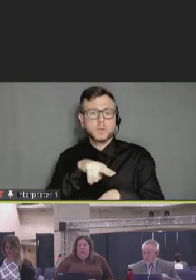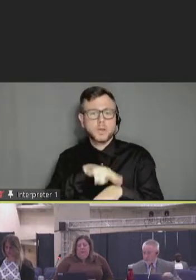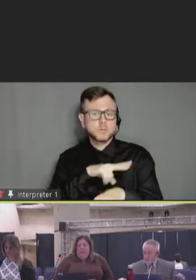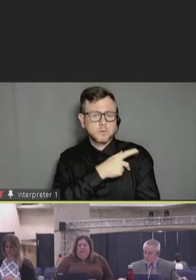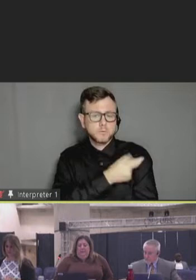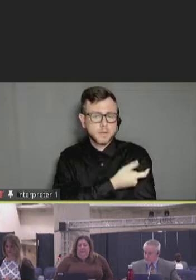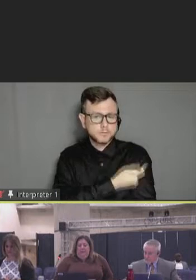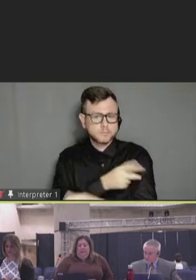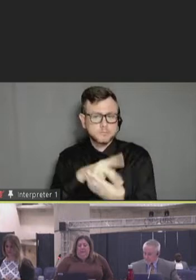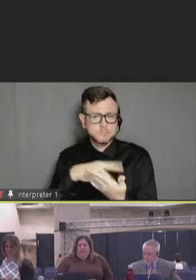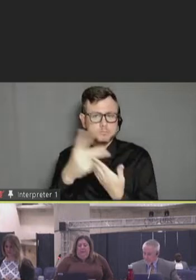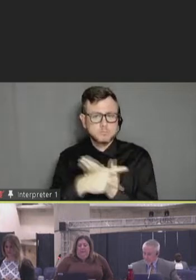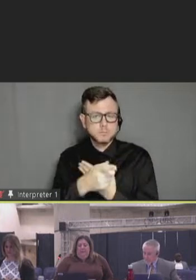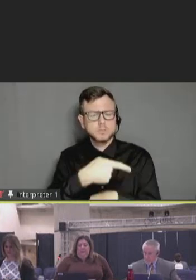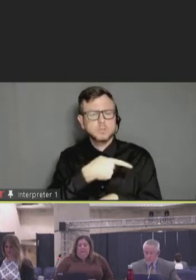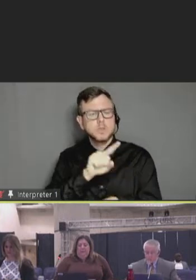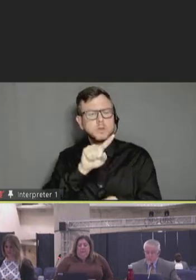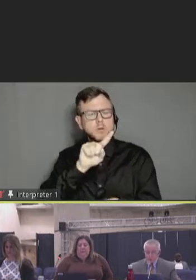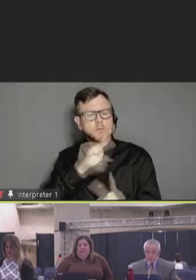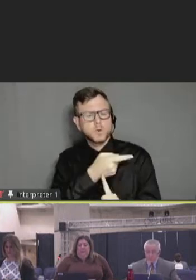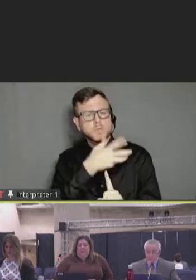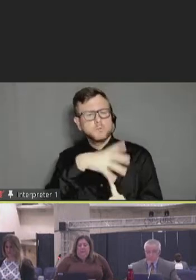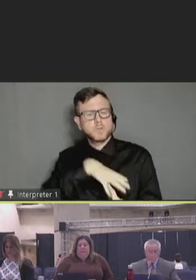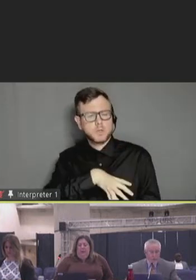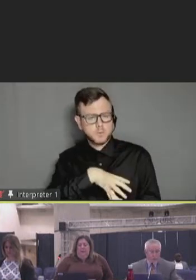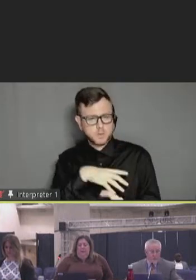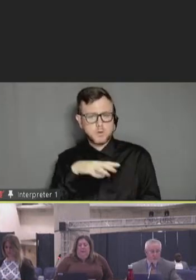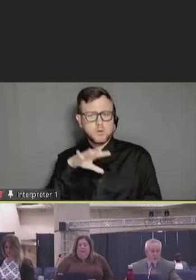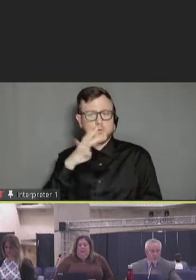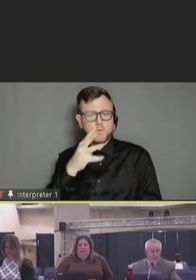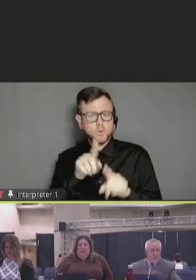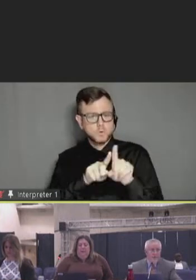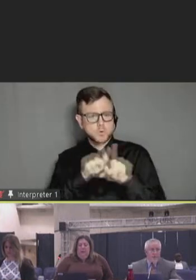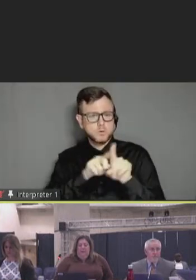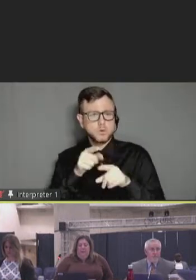Admiral Levine became the first female, four-star officer of the U.S. Public Health Commission